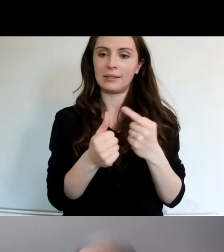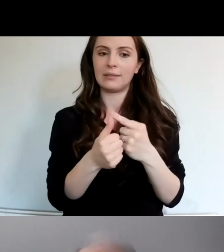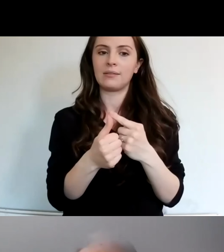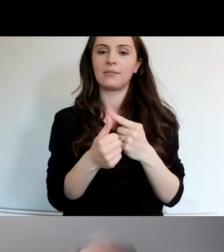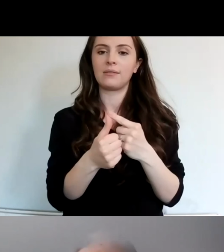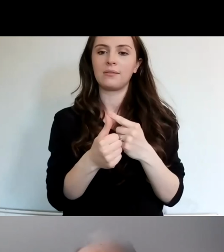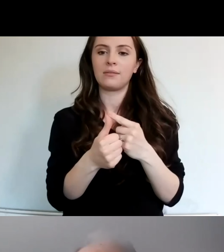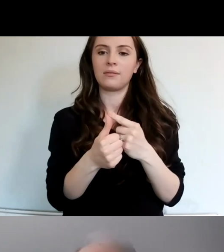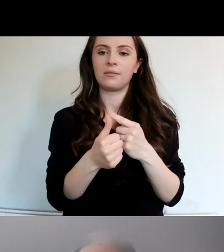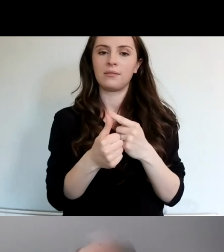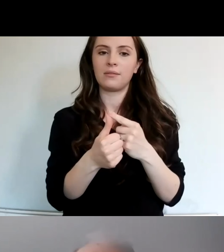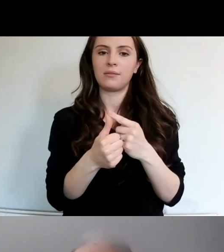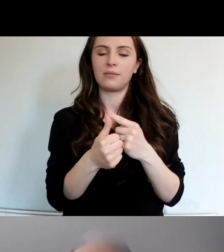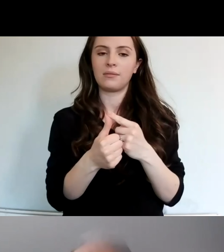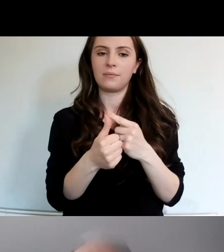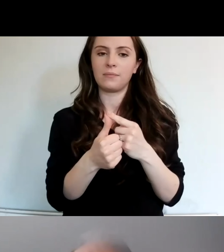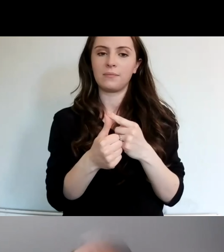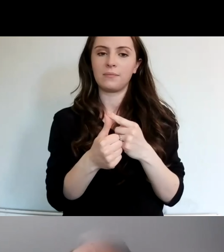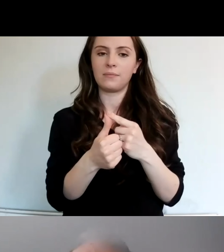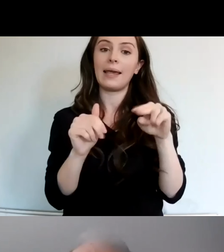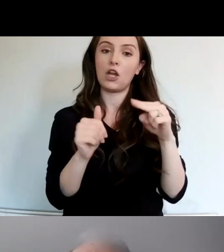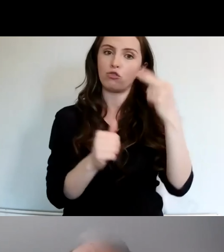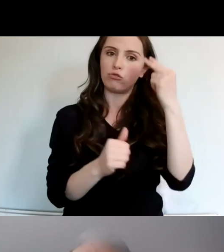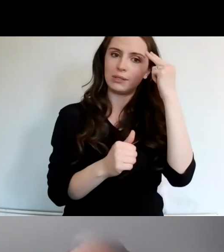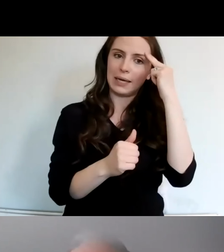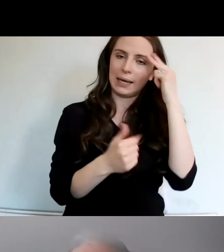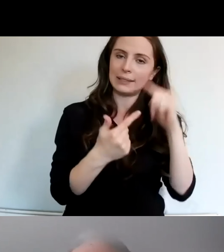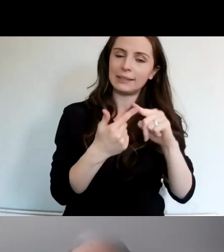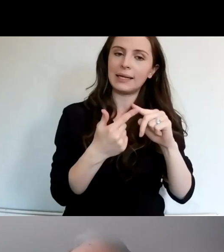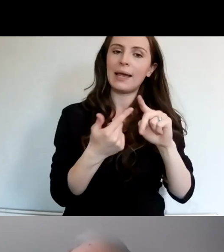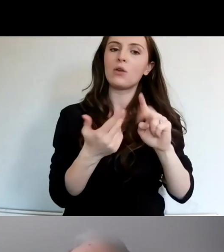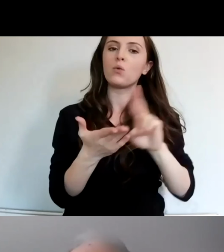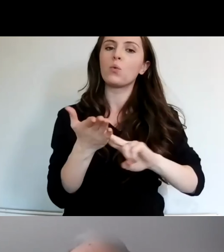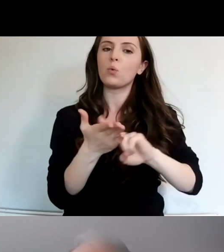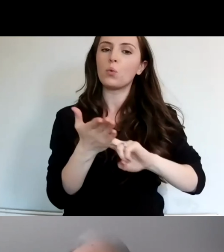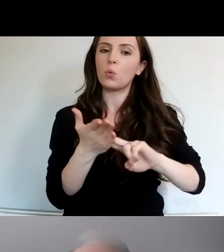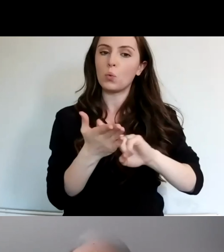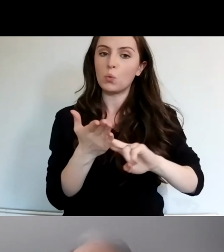..can you understand and can you use be it a building, a service,